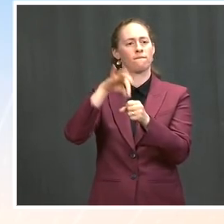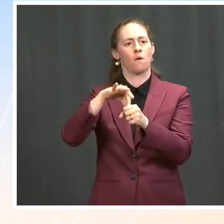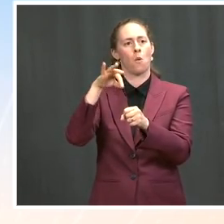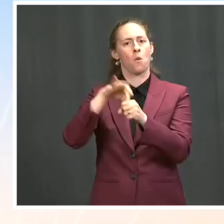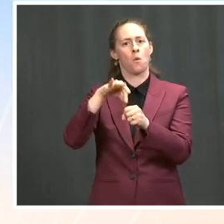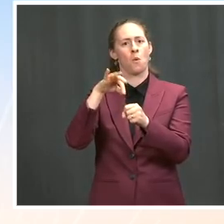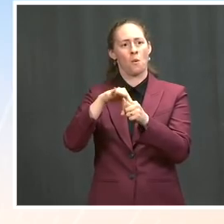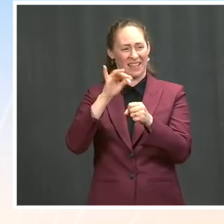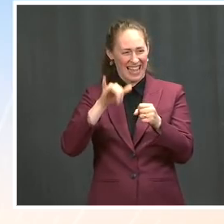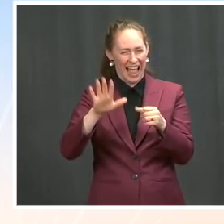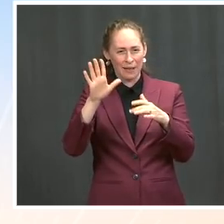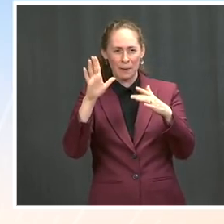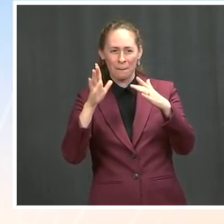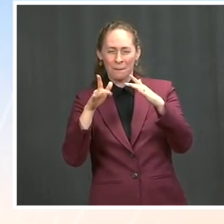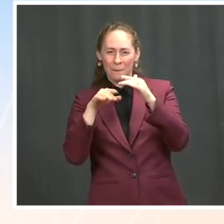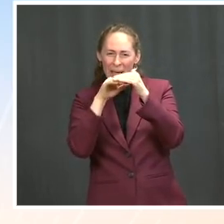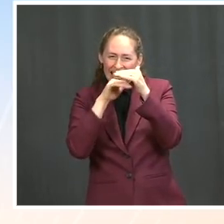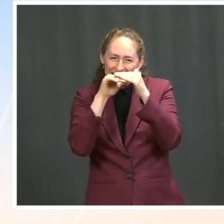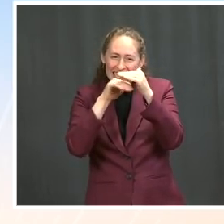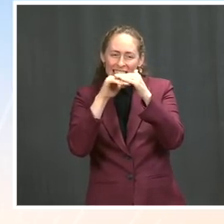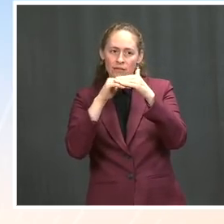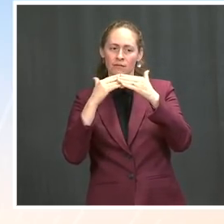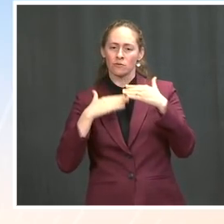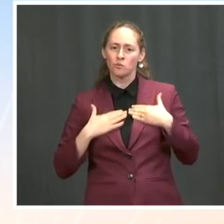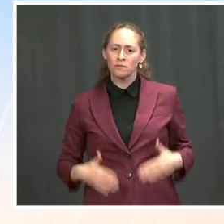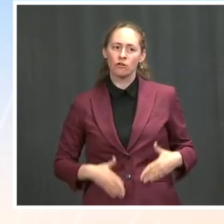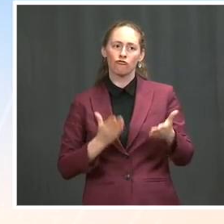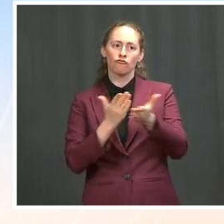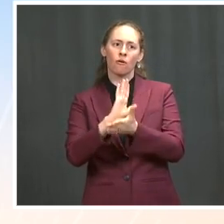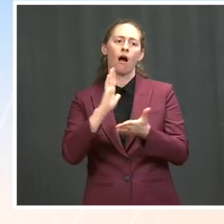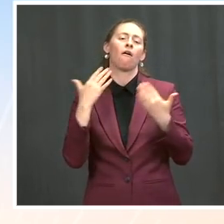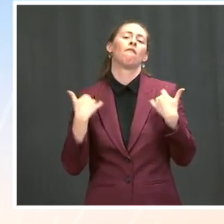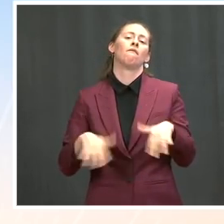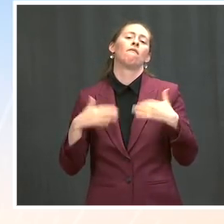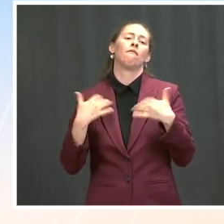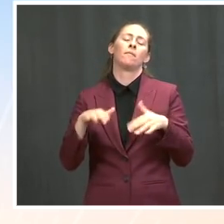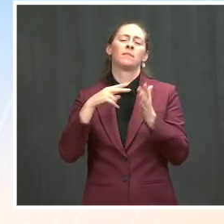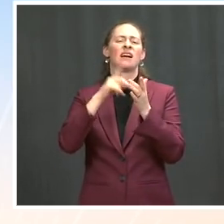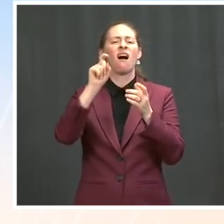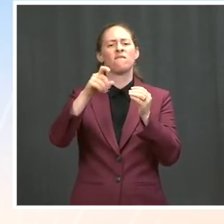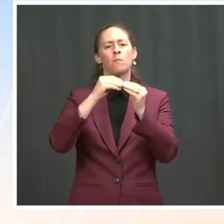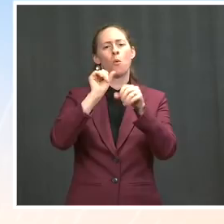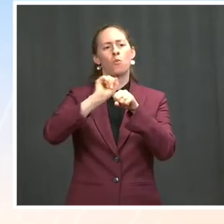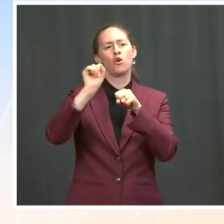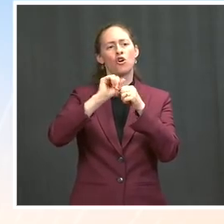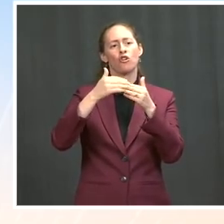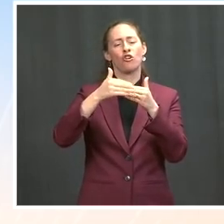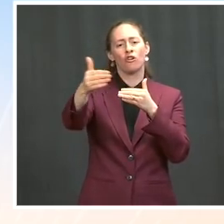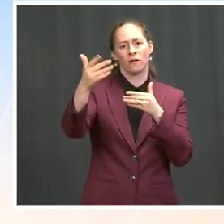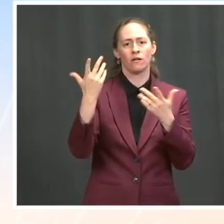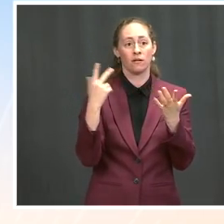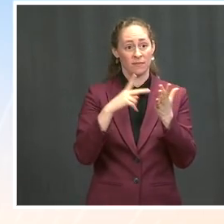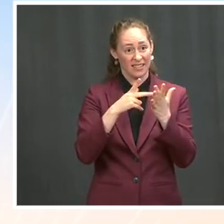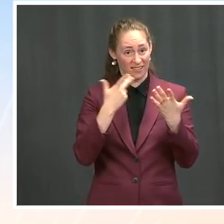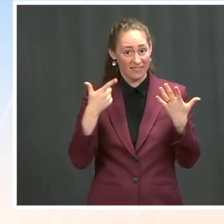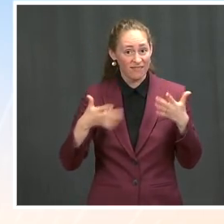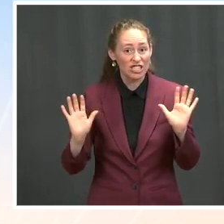So, again, this is not the end of our effort; this is, in some ways, the beginning.